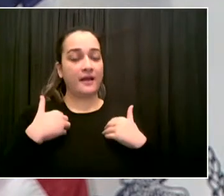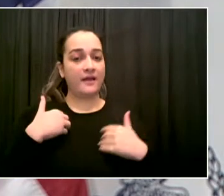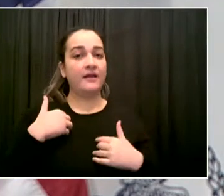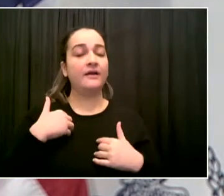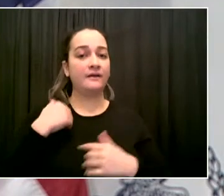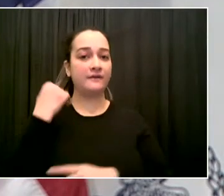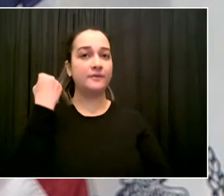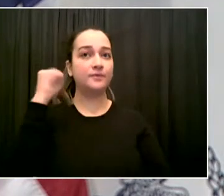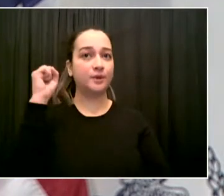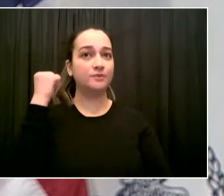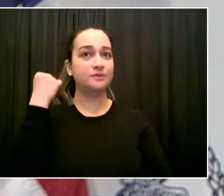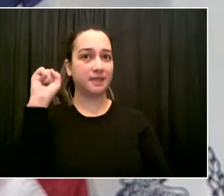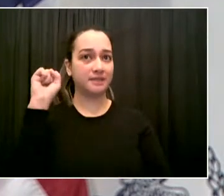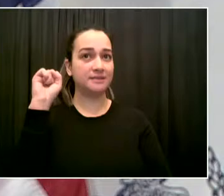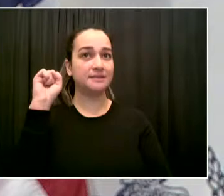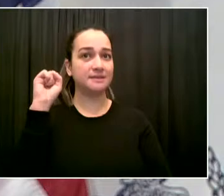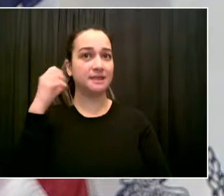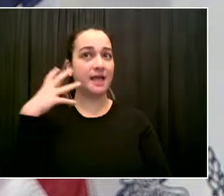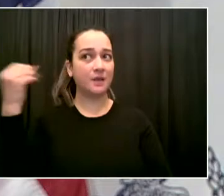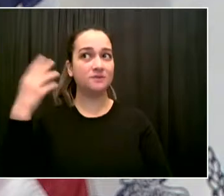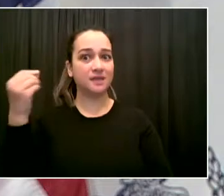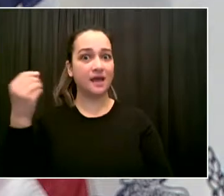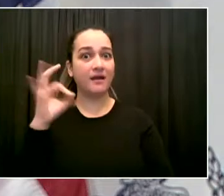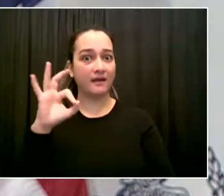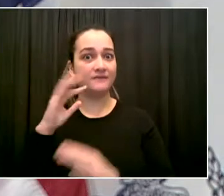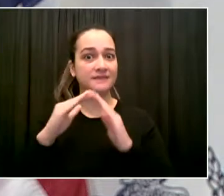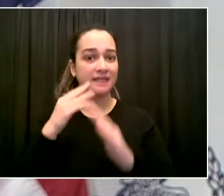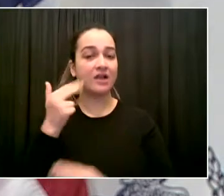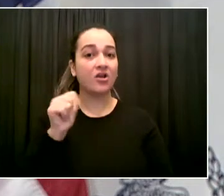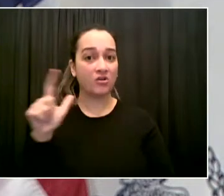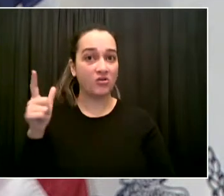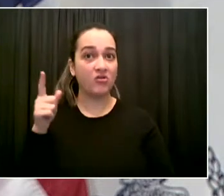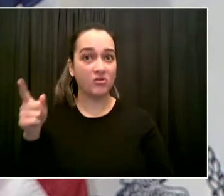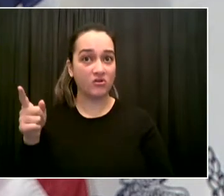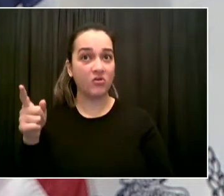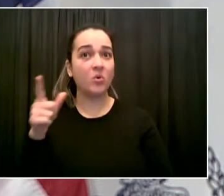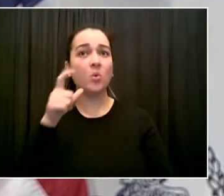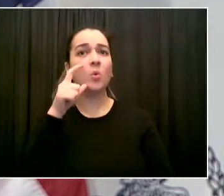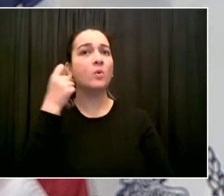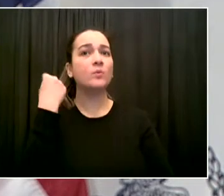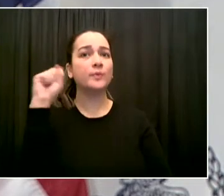Reporter: GOOD MORNING, THERE IS A PROROETST PLANS TODAY OUTSIDE CITY HALL L ELELD B YOGA INSTRUCTORS,